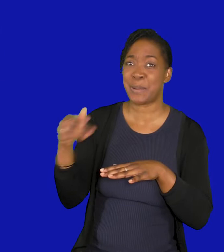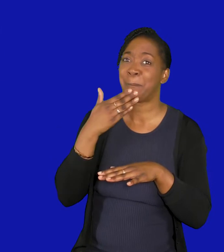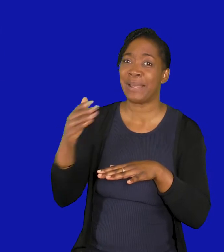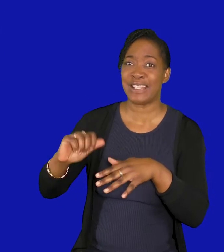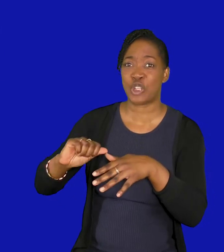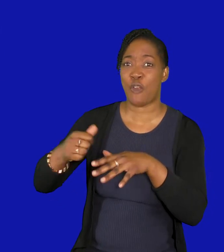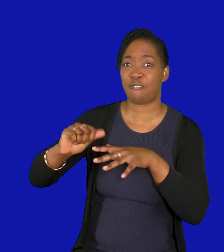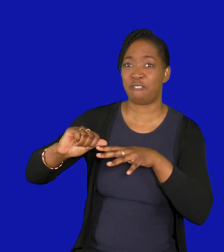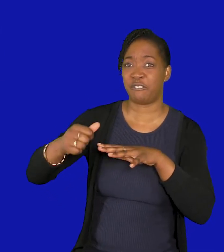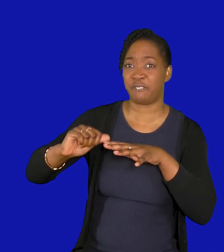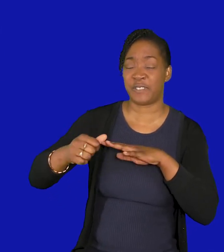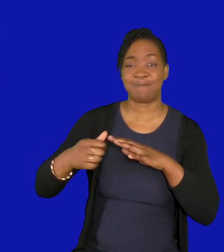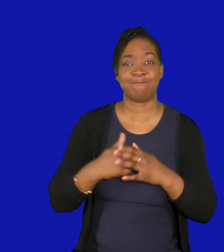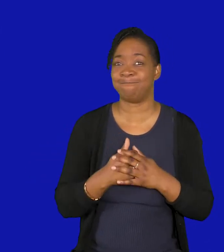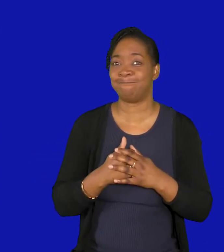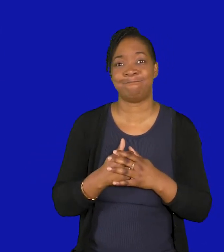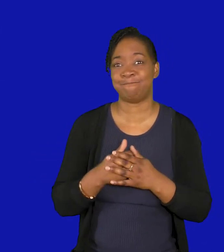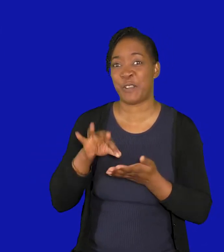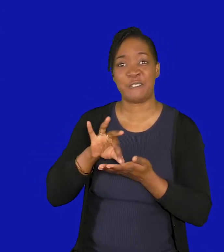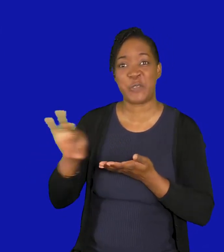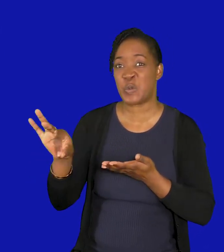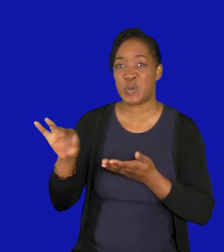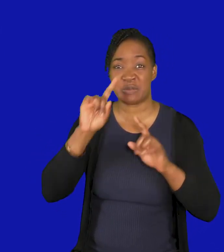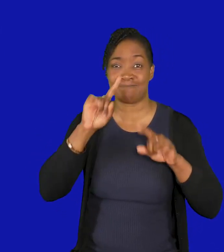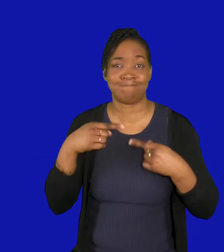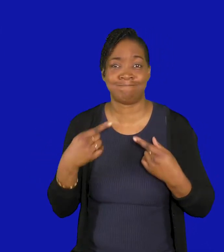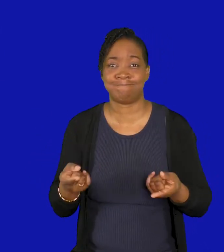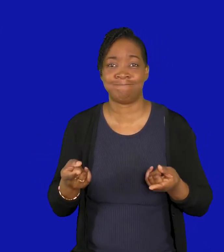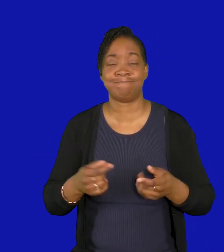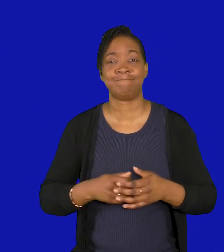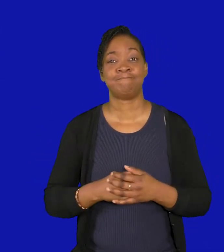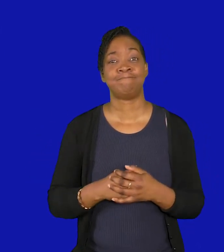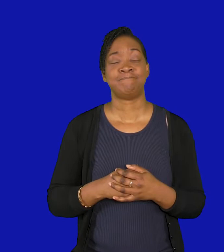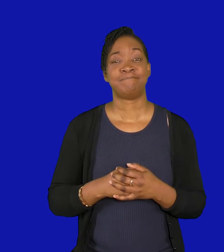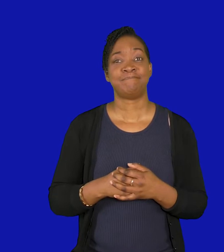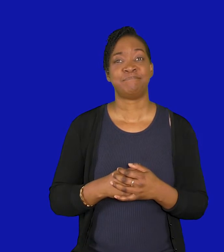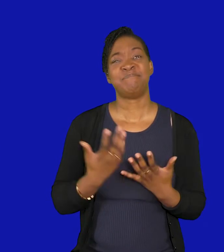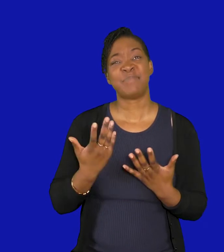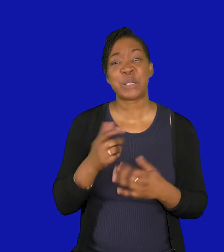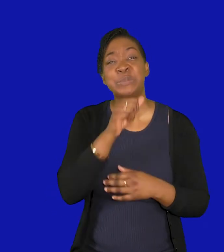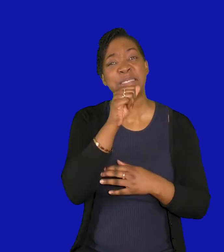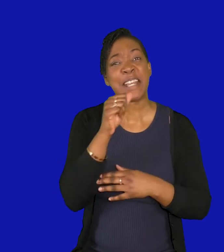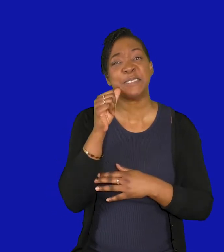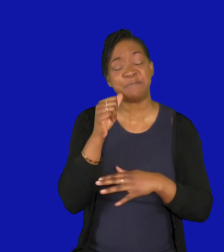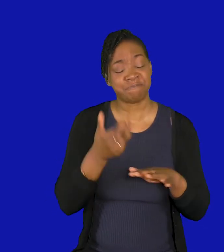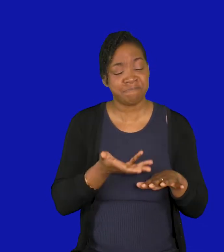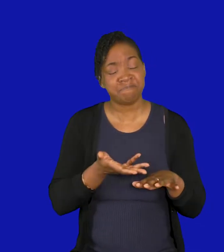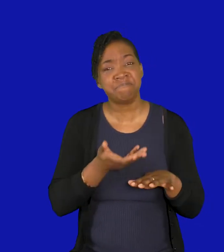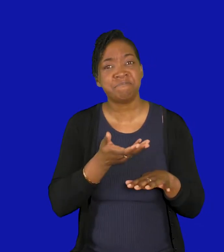to take them off for me. [peeling sounds] But that is a luxury I can't afford again. [sound of fingernails lightly tapping a surface] I guess it was nice while it lasted.